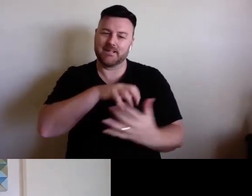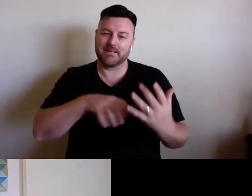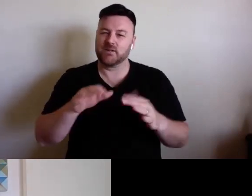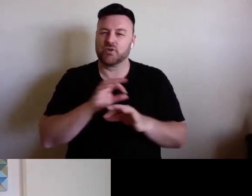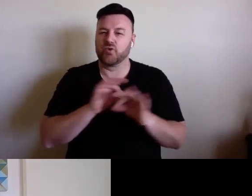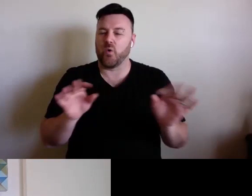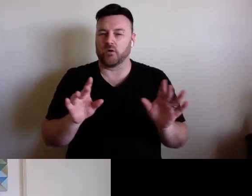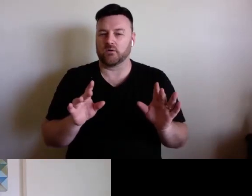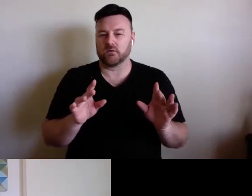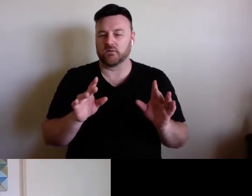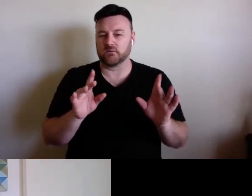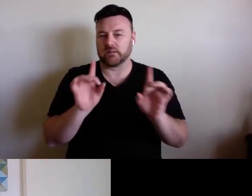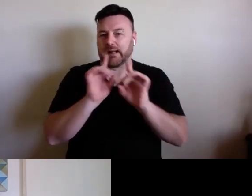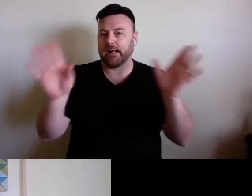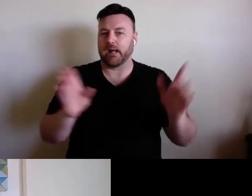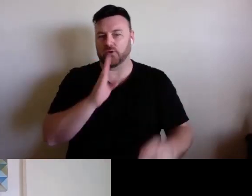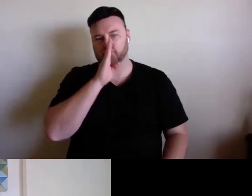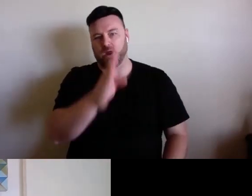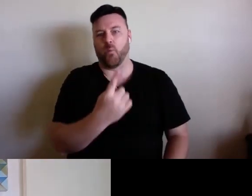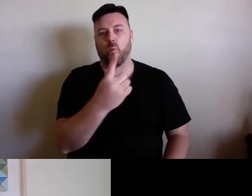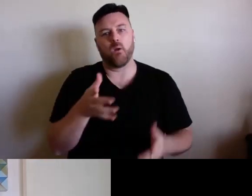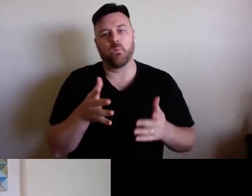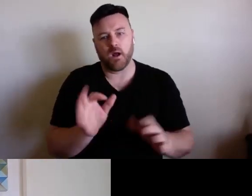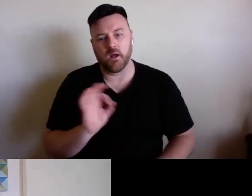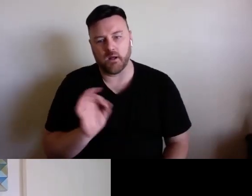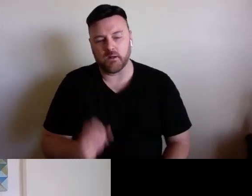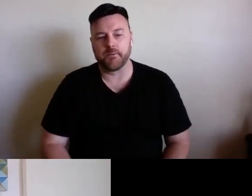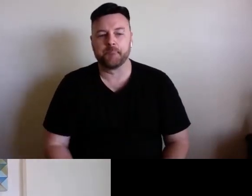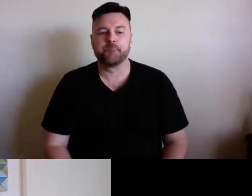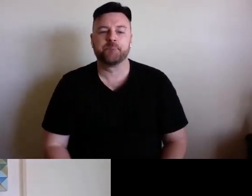obviously complicated by the fact that lots of people are giving stuff away. We obviously have a lot of cultural organisations that are